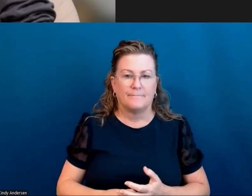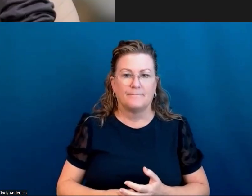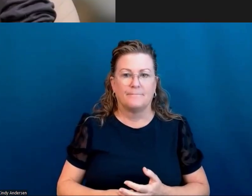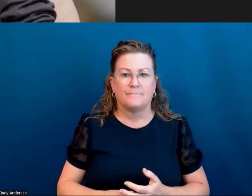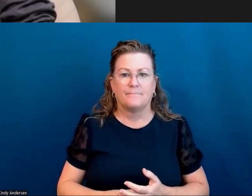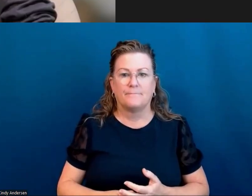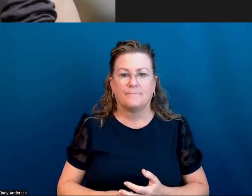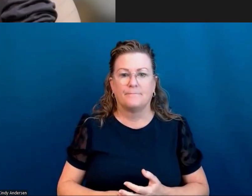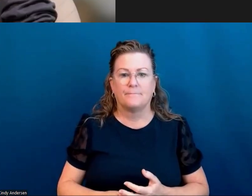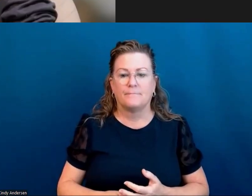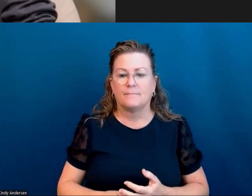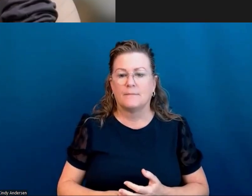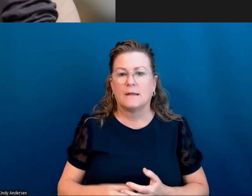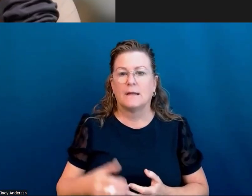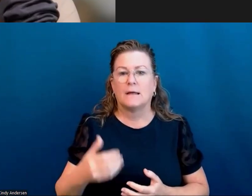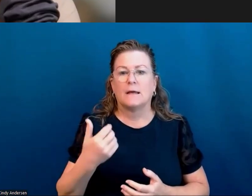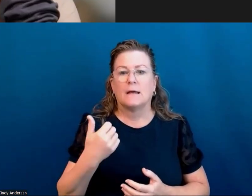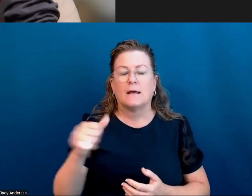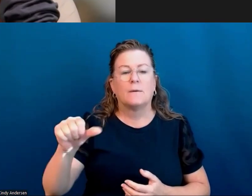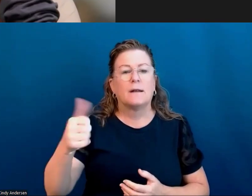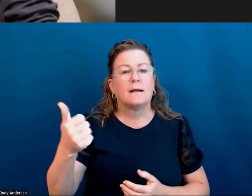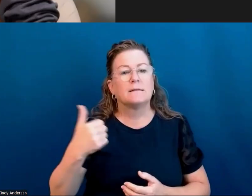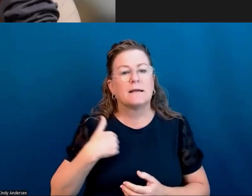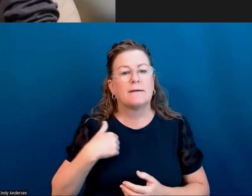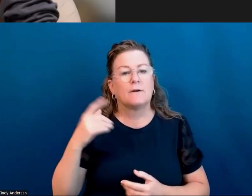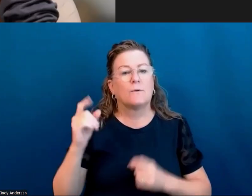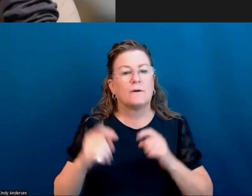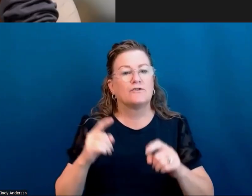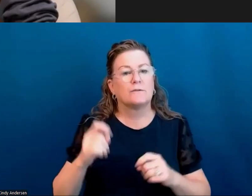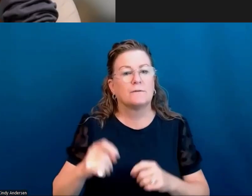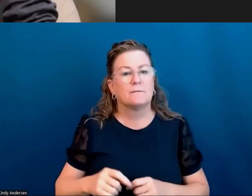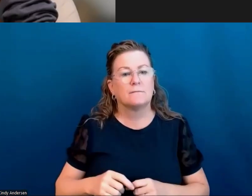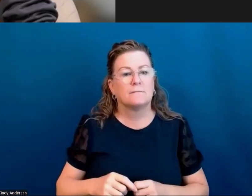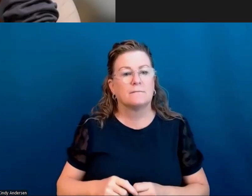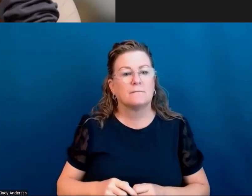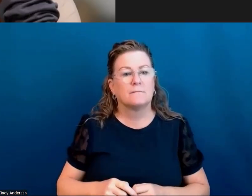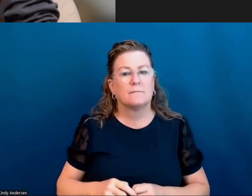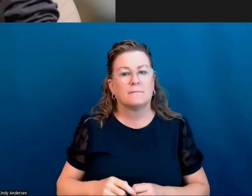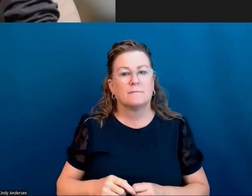Janel Preston: So anybody else have a question? If not, I'm asked you a question. Erin,